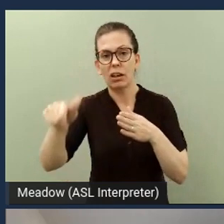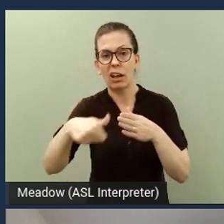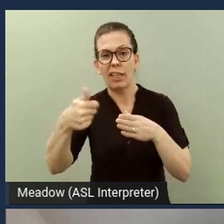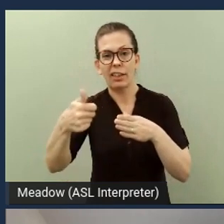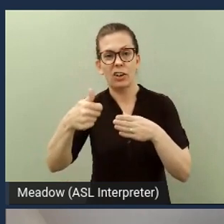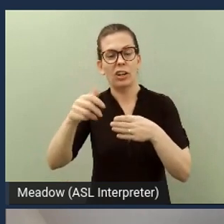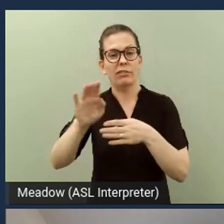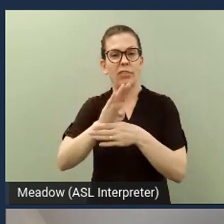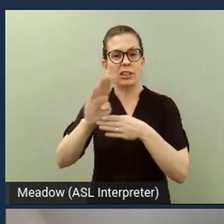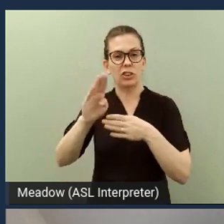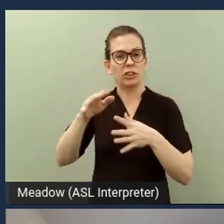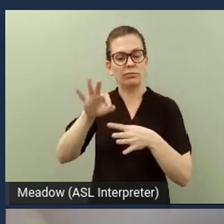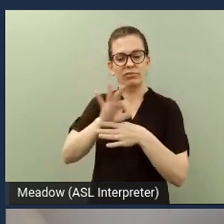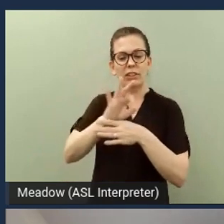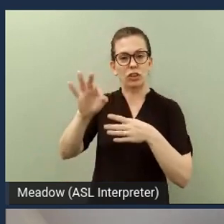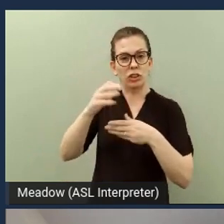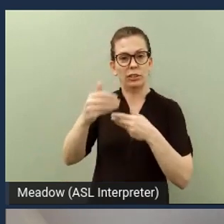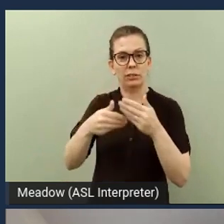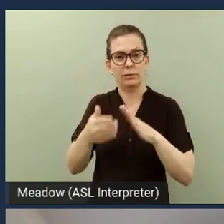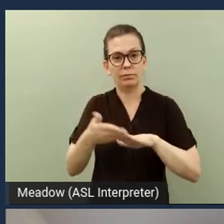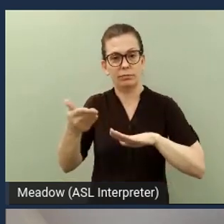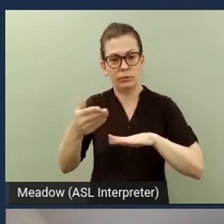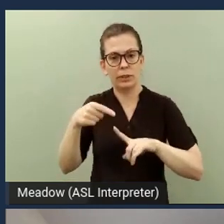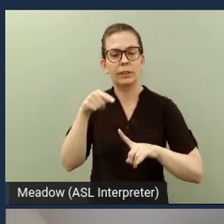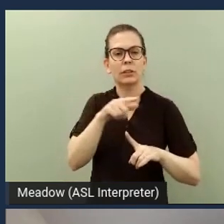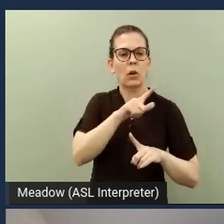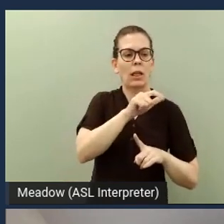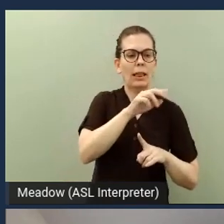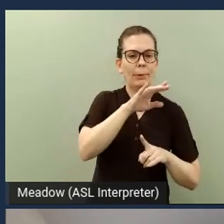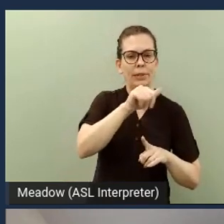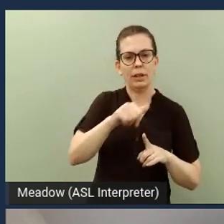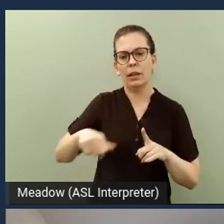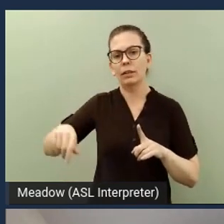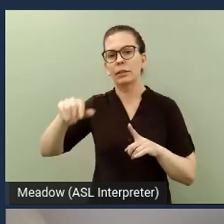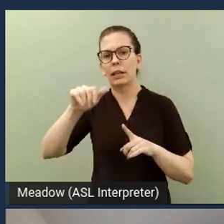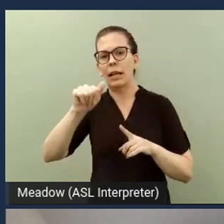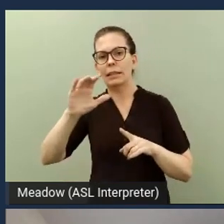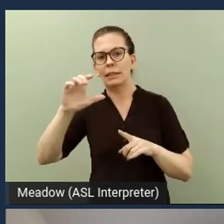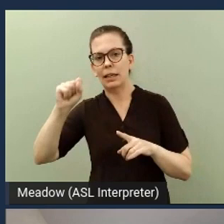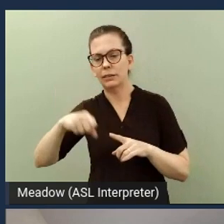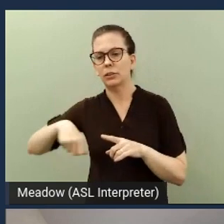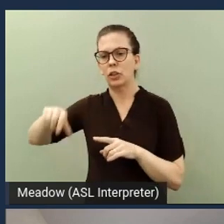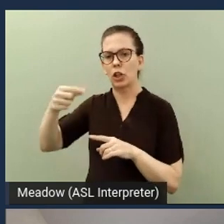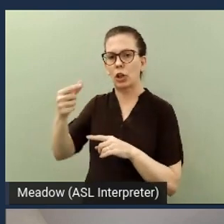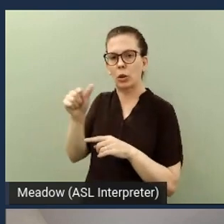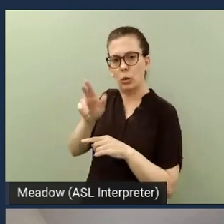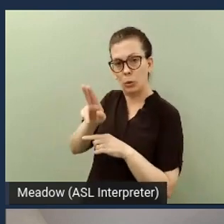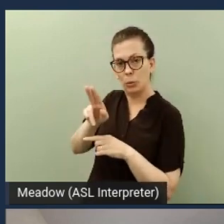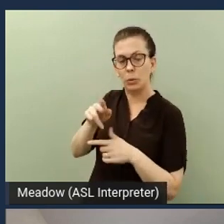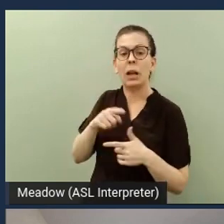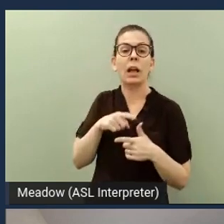in this case Lambda function to ECS to Glue, and then SageMaker Pipelines will wait